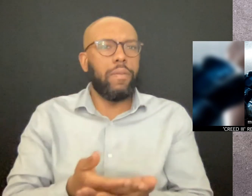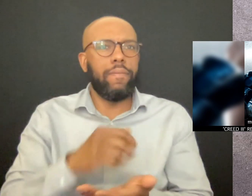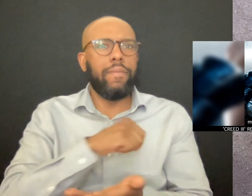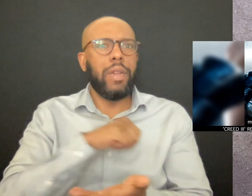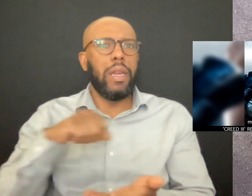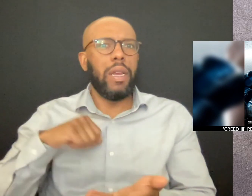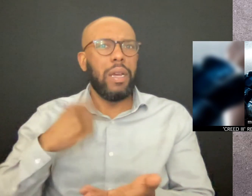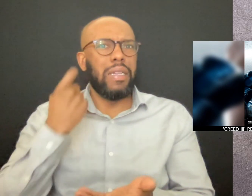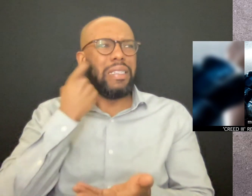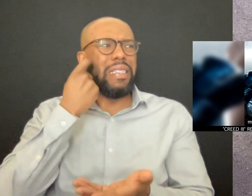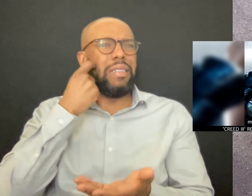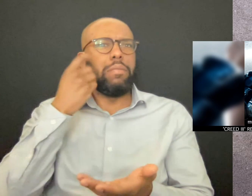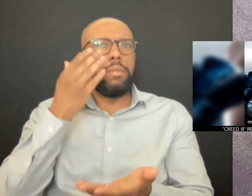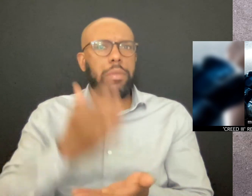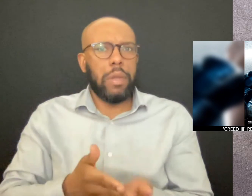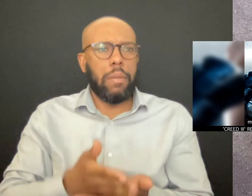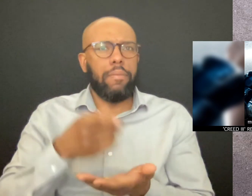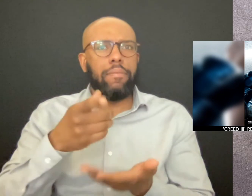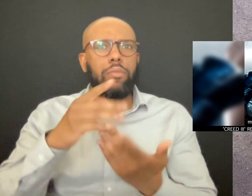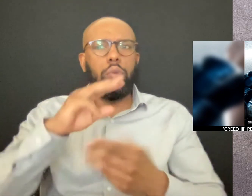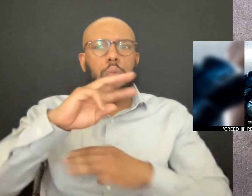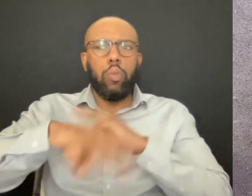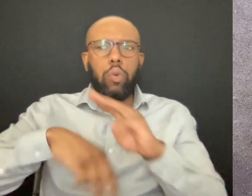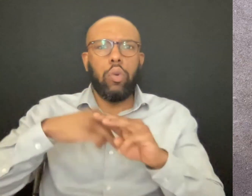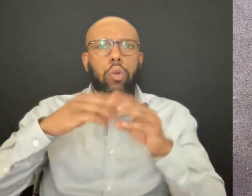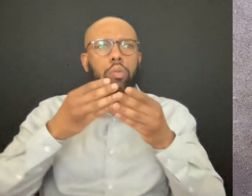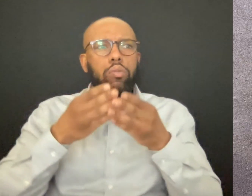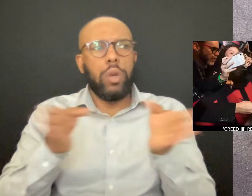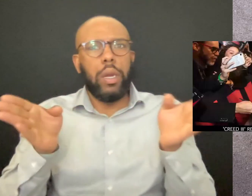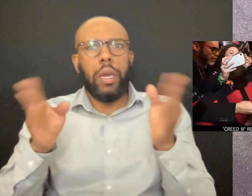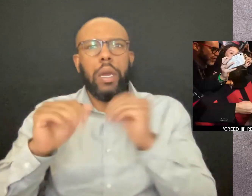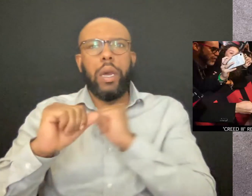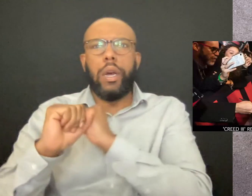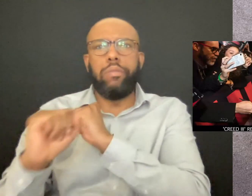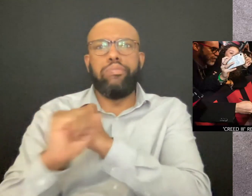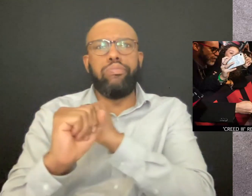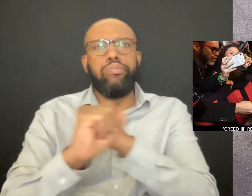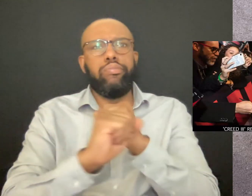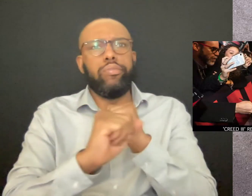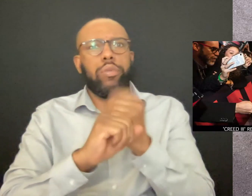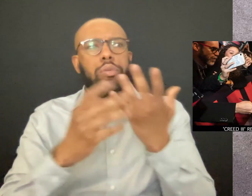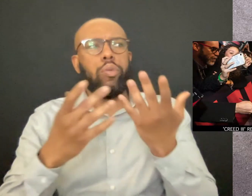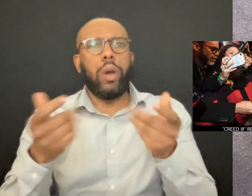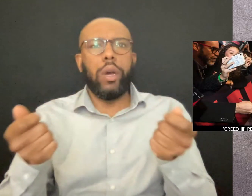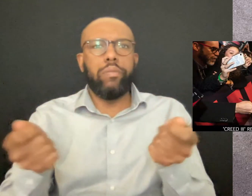Atlanta was the latest stop on the worldwide marketing campaign to get